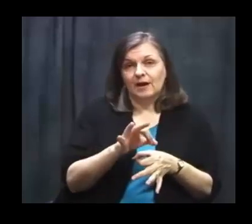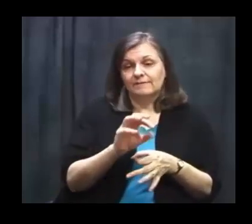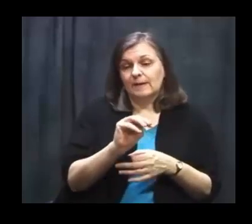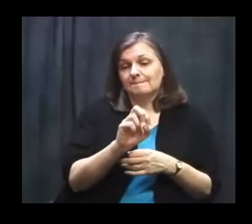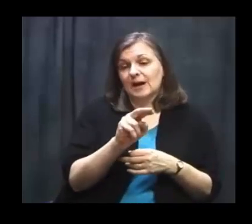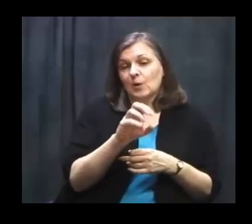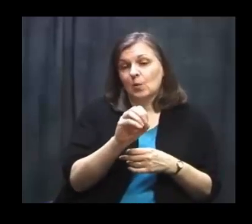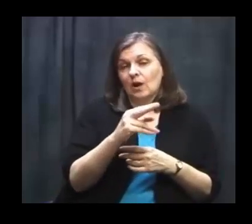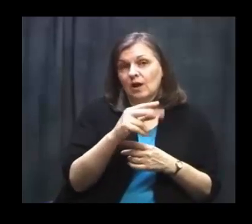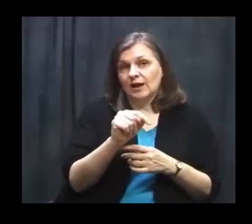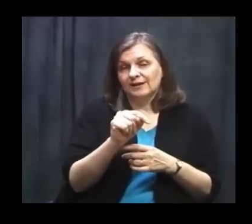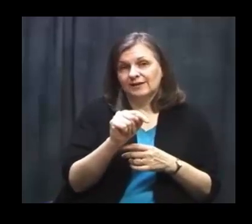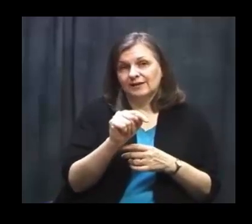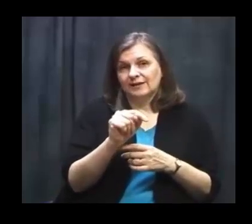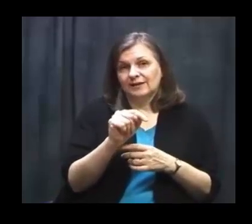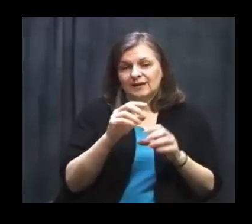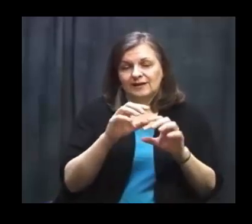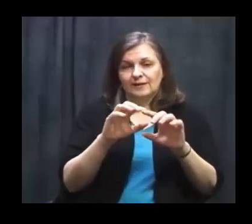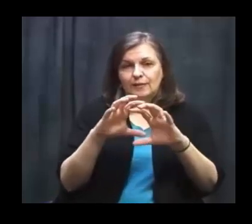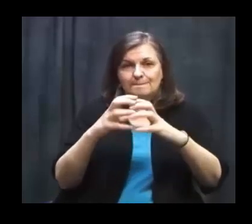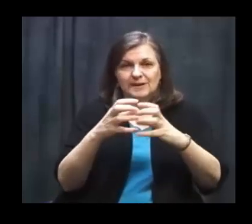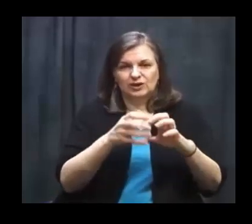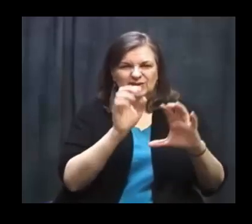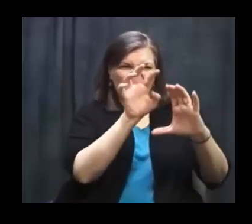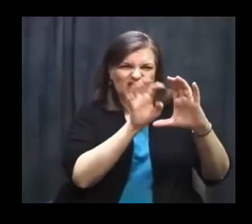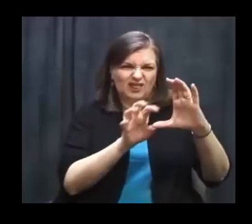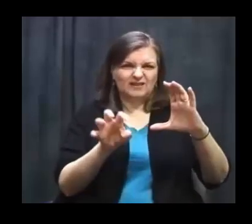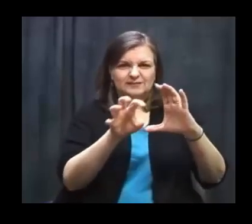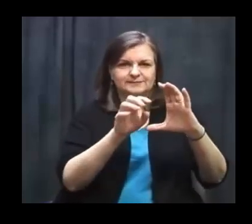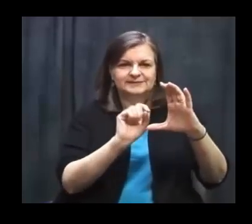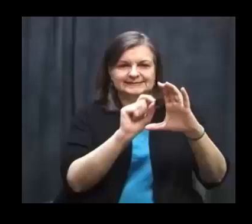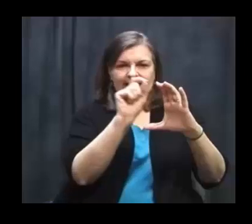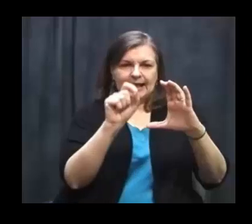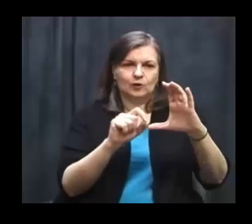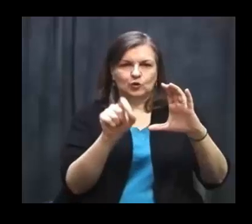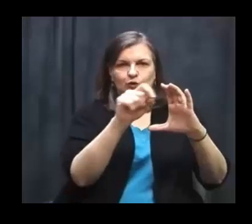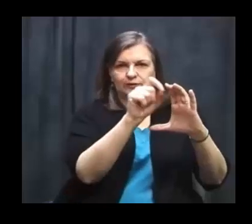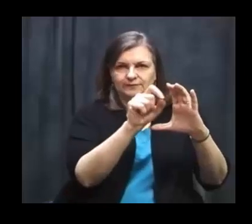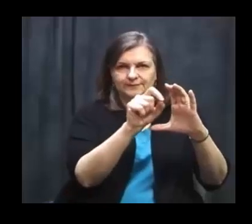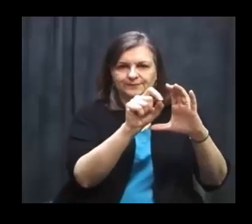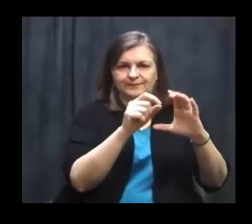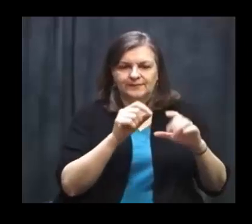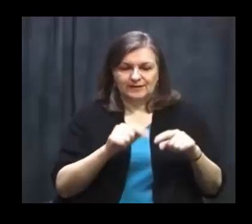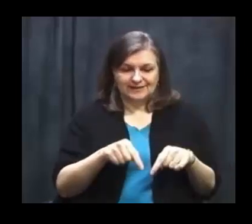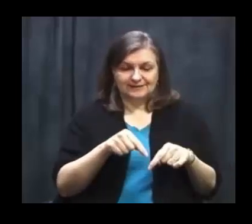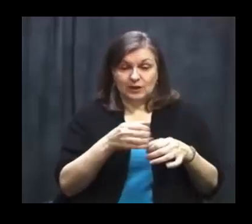remember in our monocot these bundles were scattered throughout